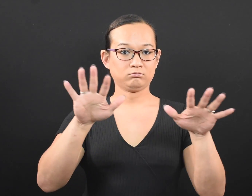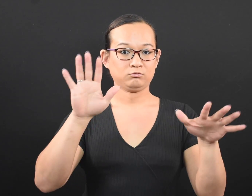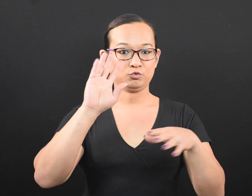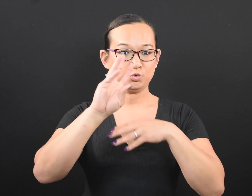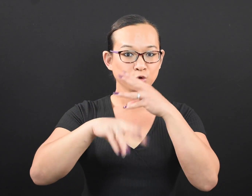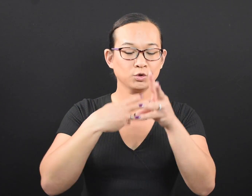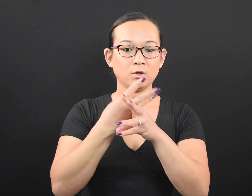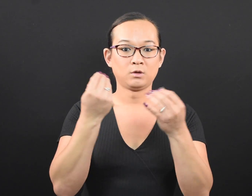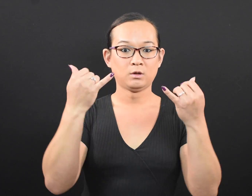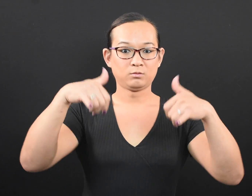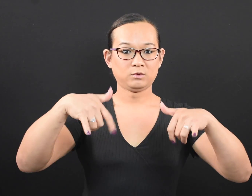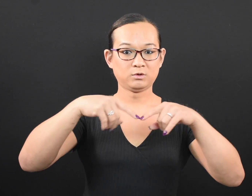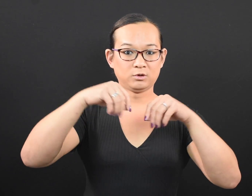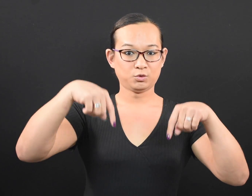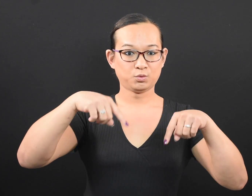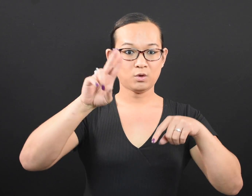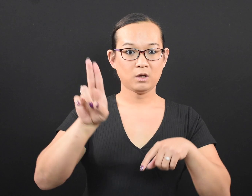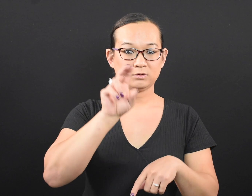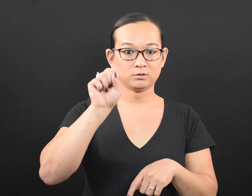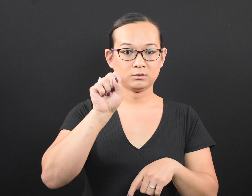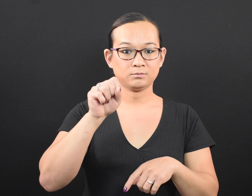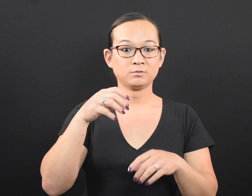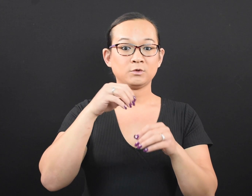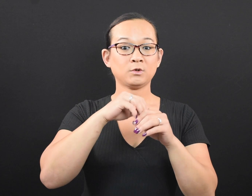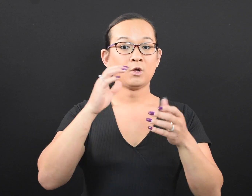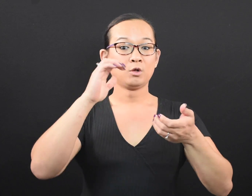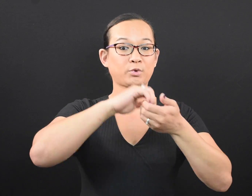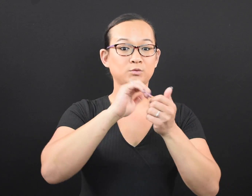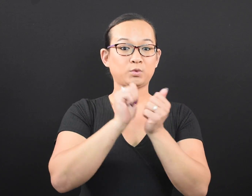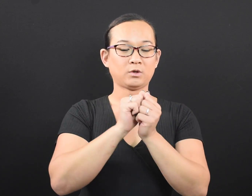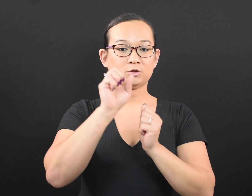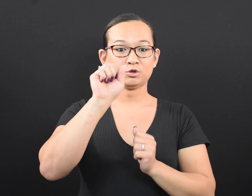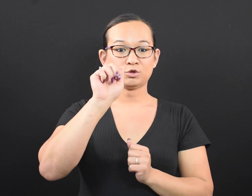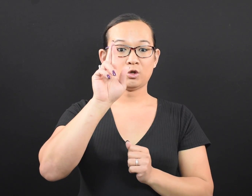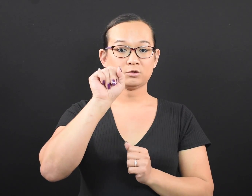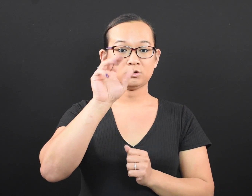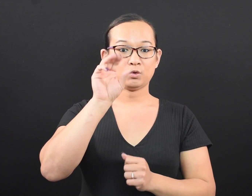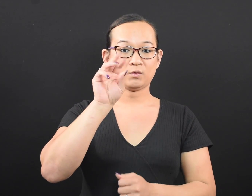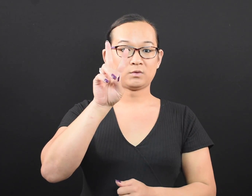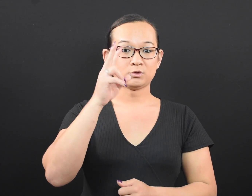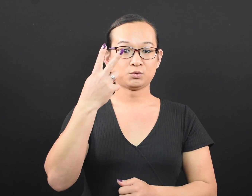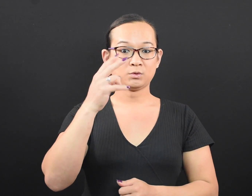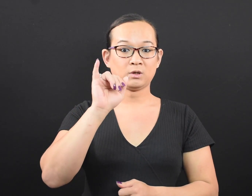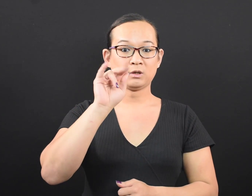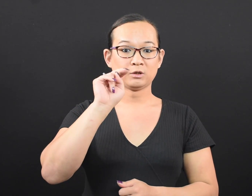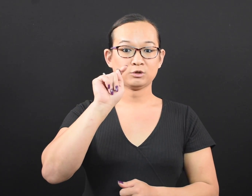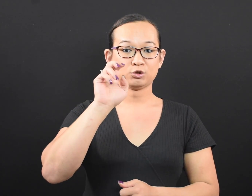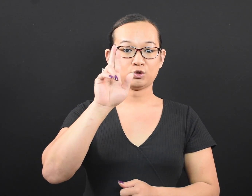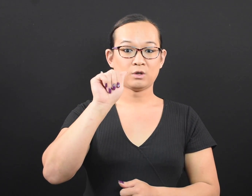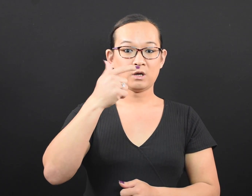the United States. In collaboration with a SARS-CoV-2 Interagency Group (SIG),